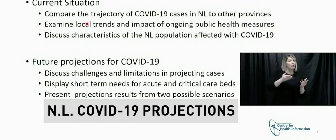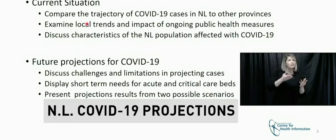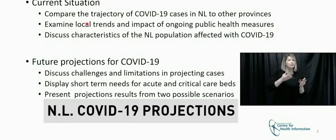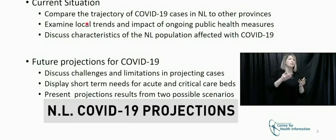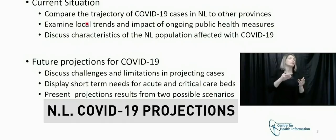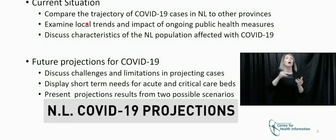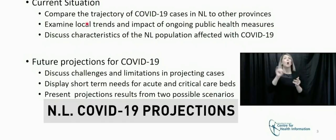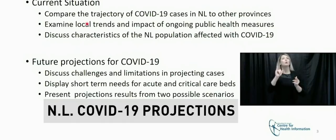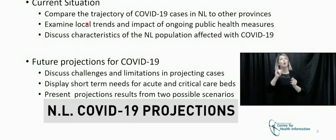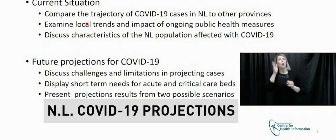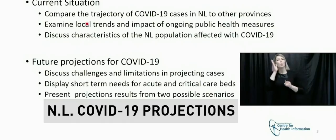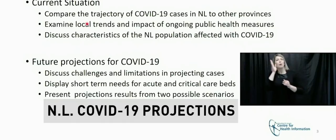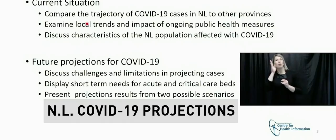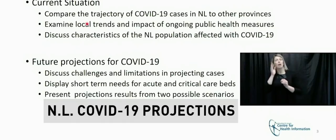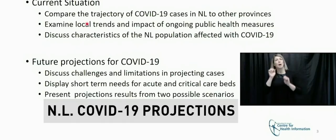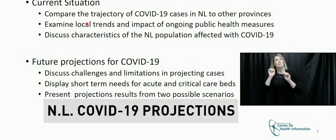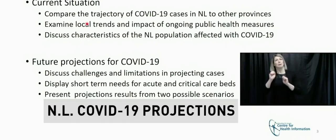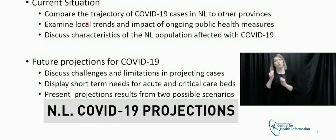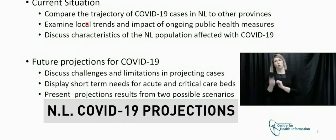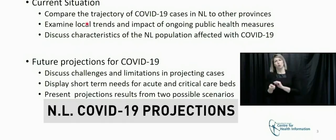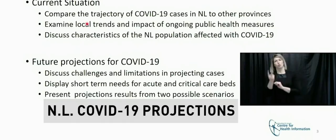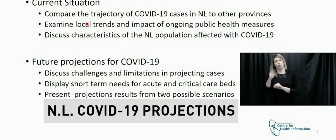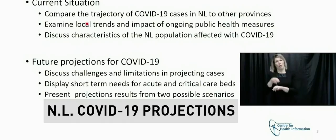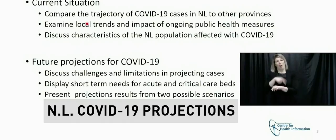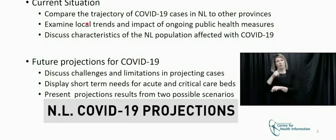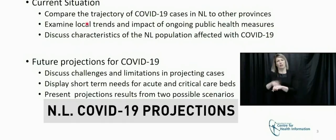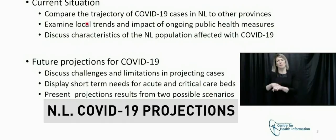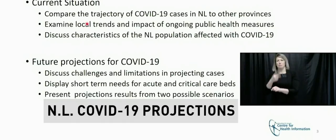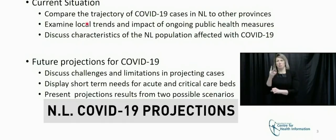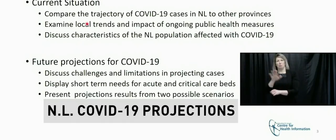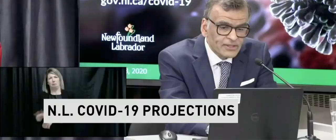TERM AND ACUTE CRITICAL CARE BED